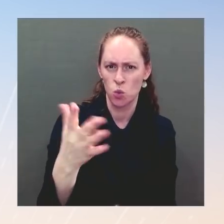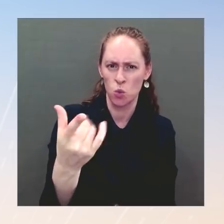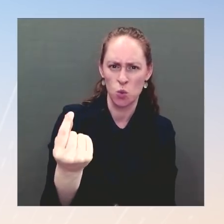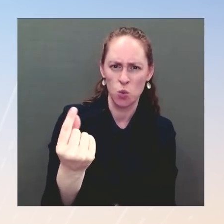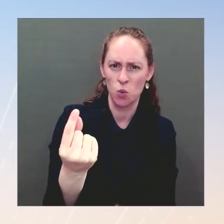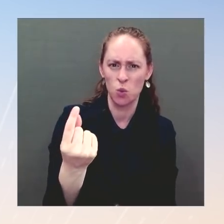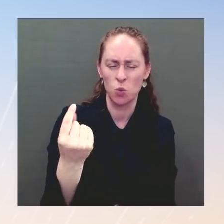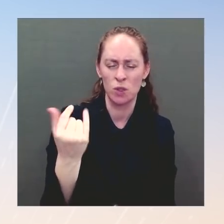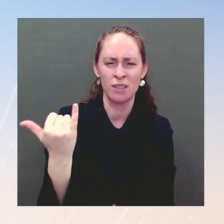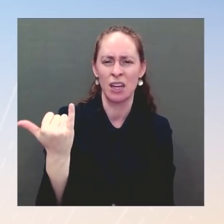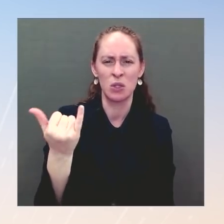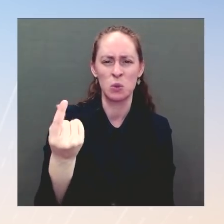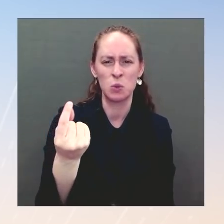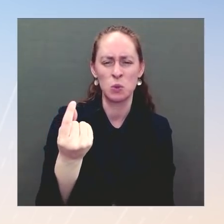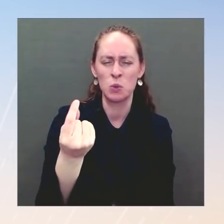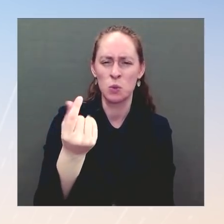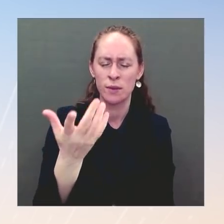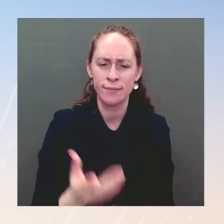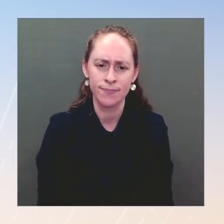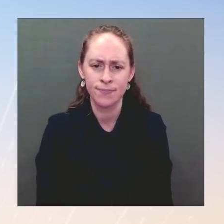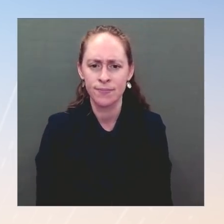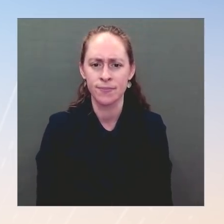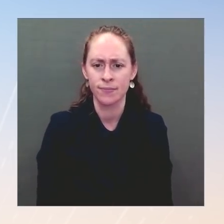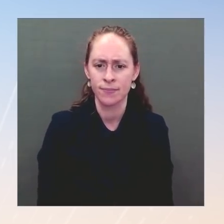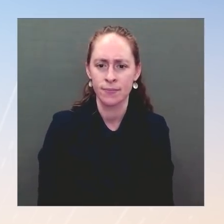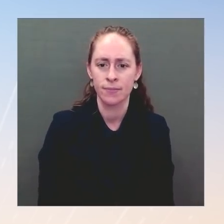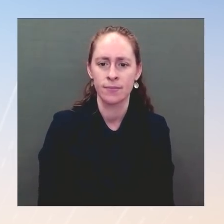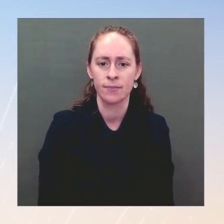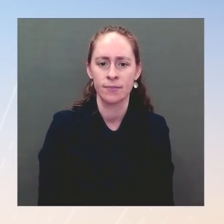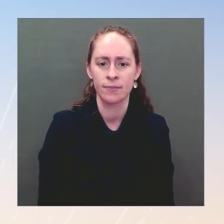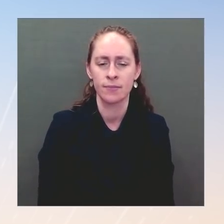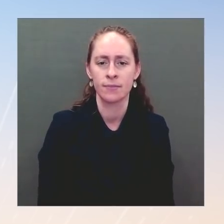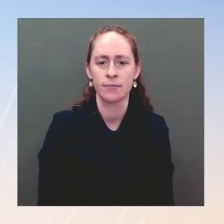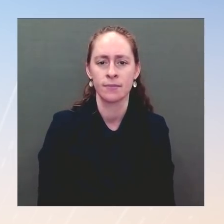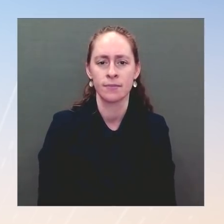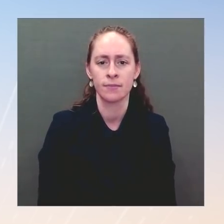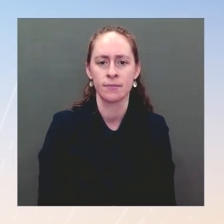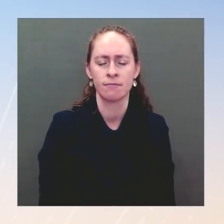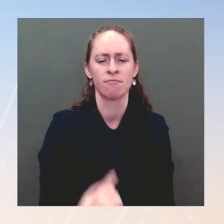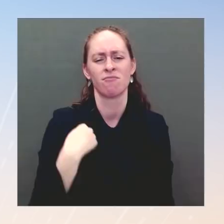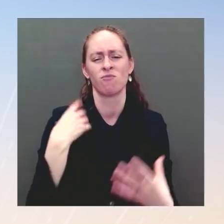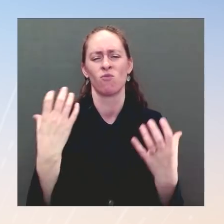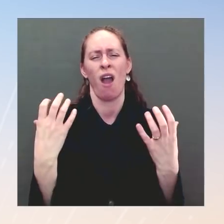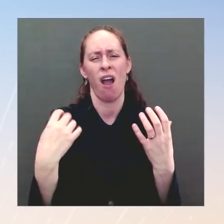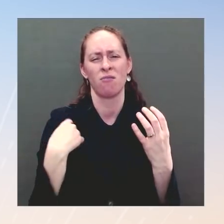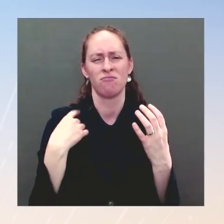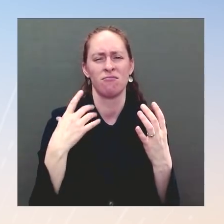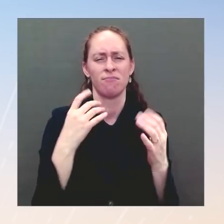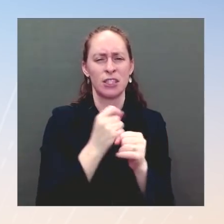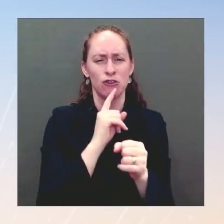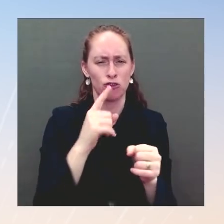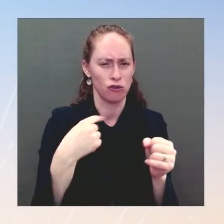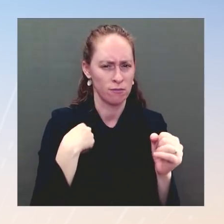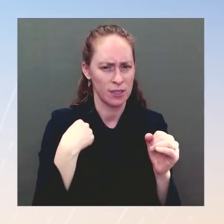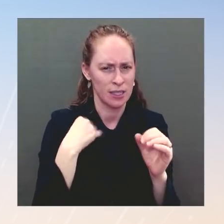But let me -- let me be very clear: We have been saying for days that Russian military forces are in an attack position; that has not changed.